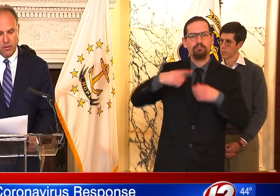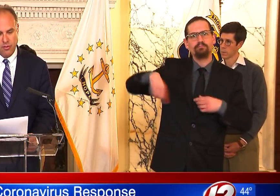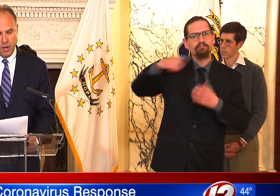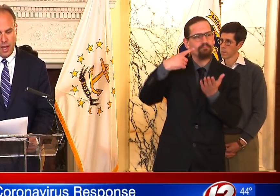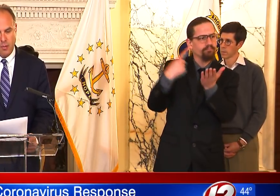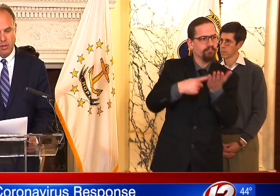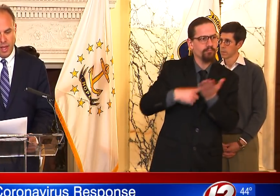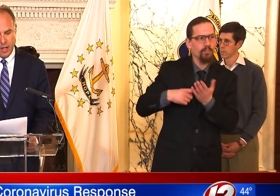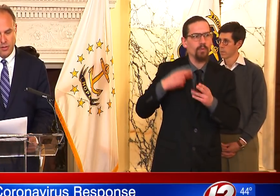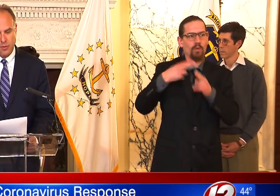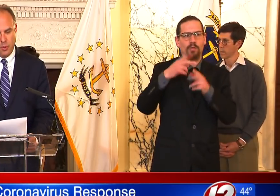THE RHODE ISLAND MANUFACTURER